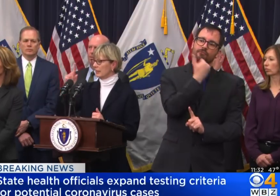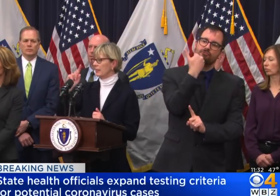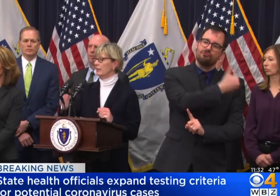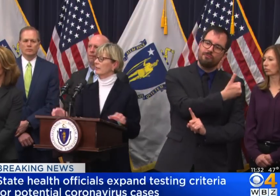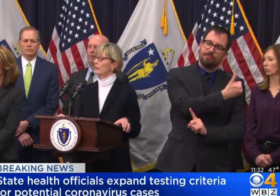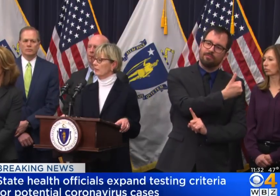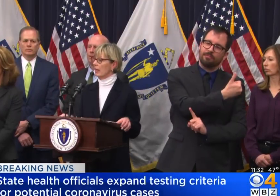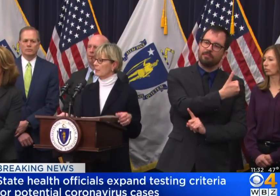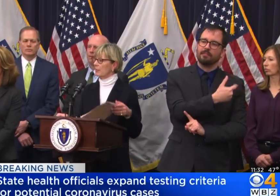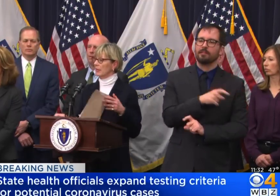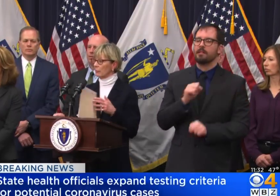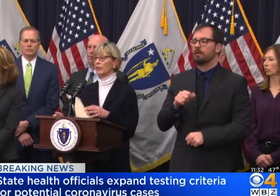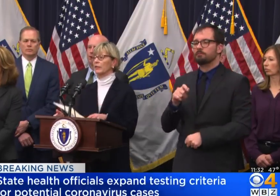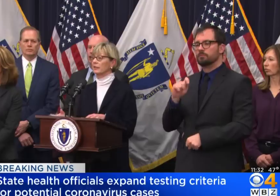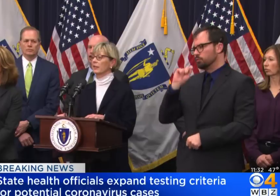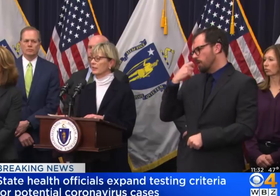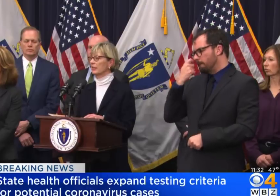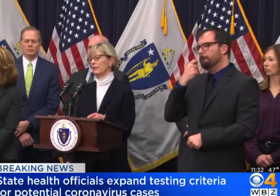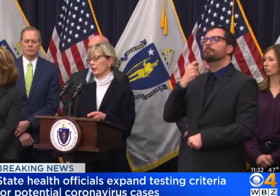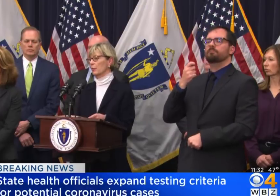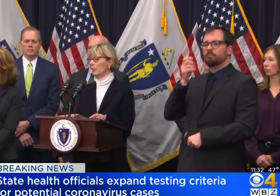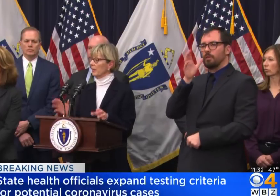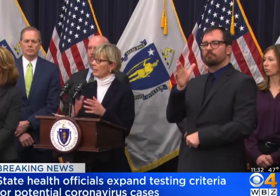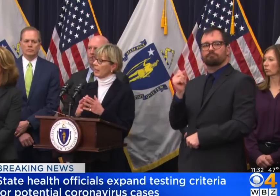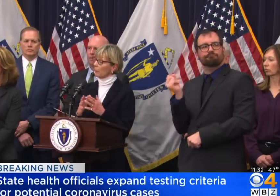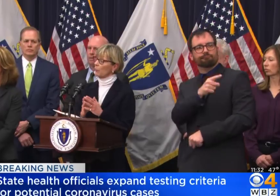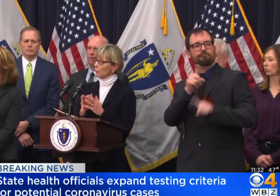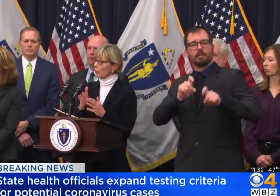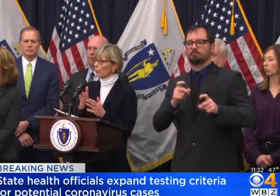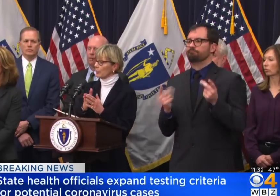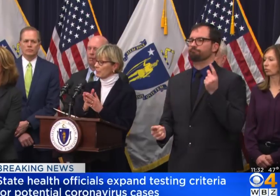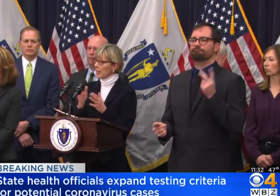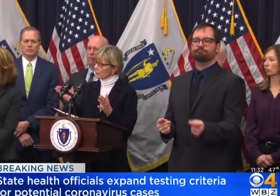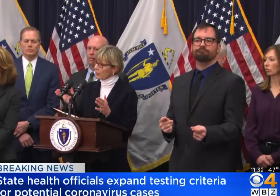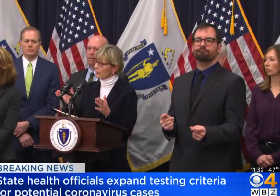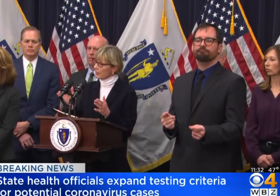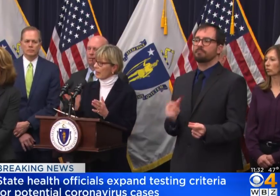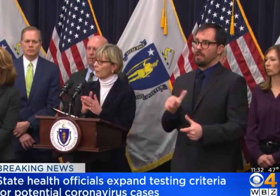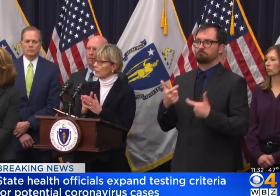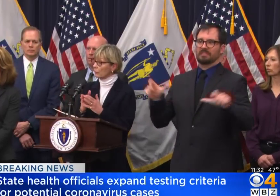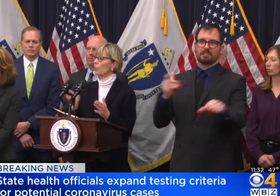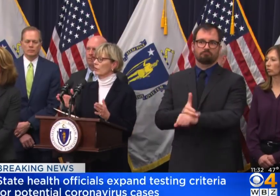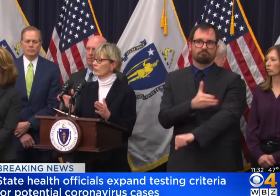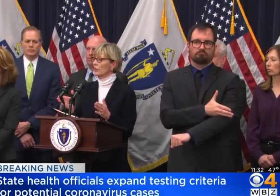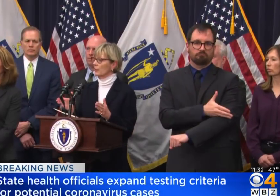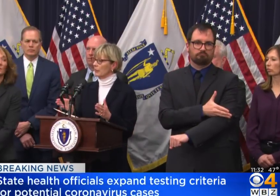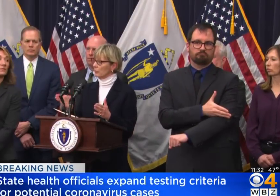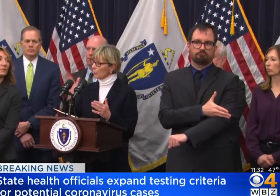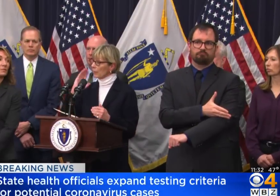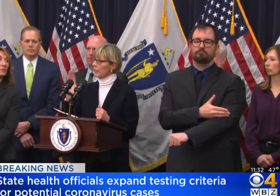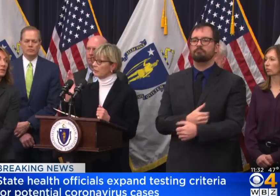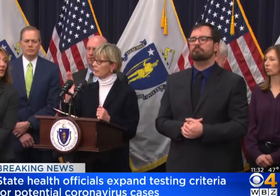NOT FOR YOU AND ME. CLINICIANS KNOW, SO THEY WILL BE ABLE TO TAKE THE SPECIMEN MINUTE, ONE SWAB, AND SEND IT INTO THE LAB.